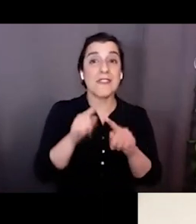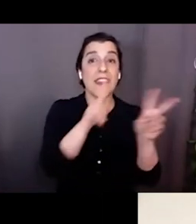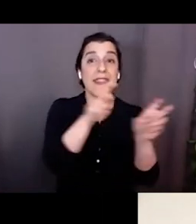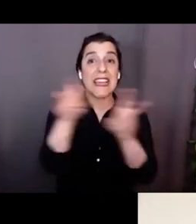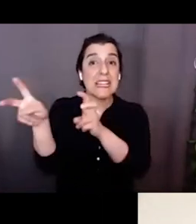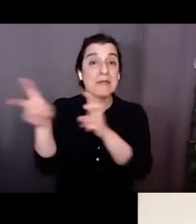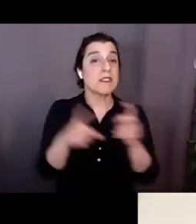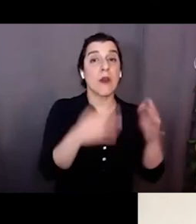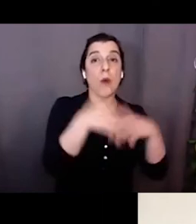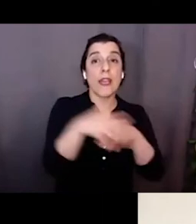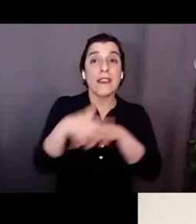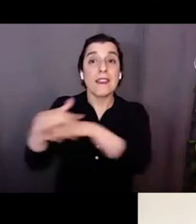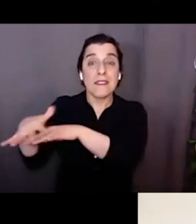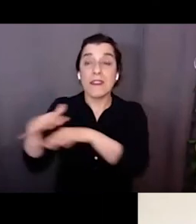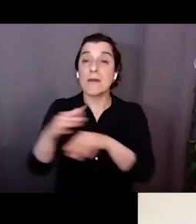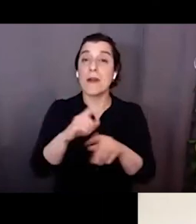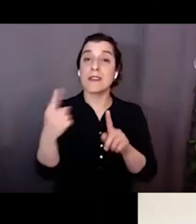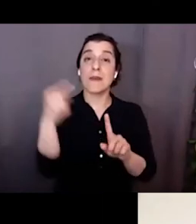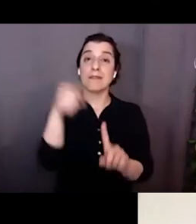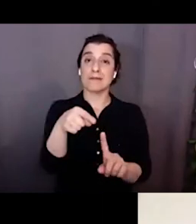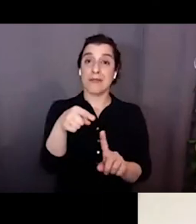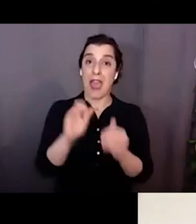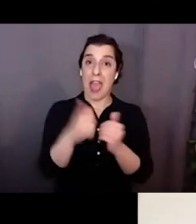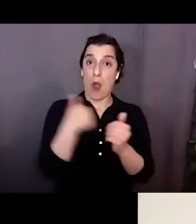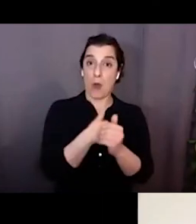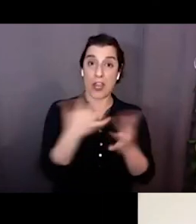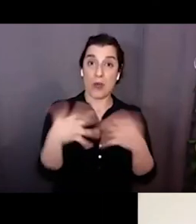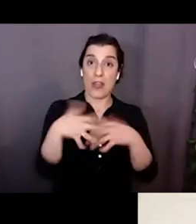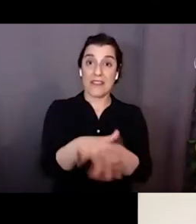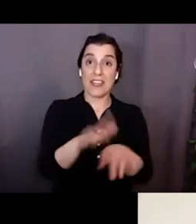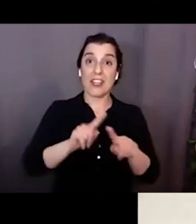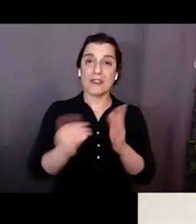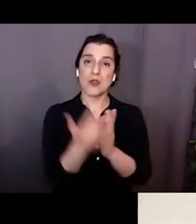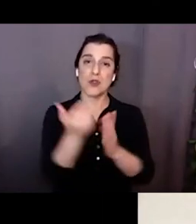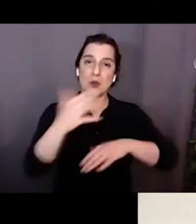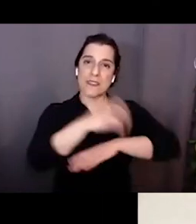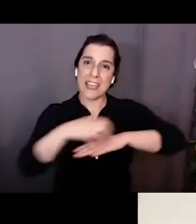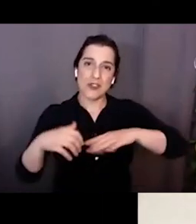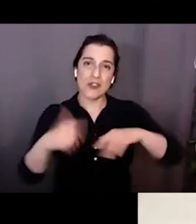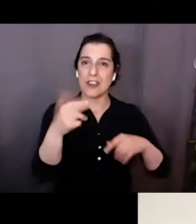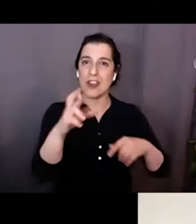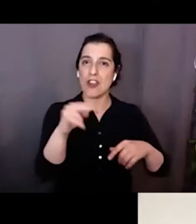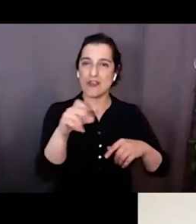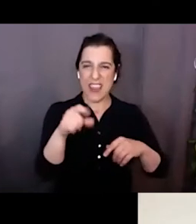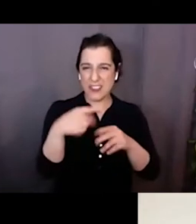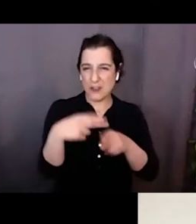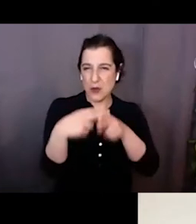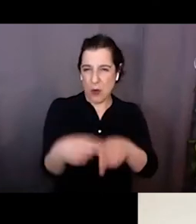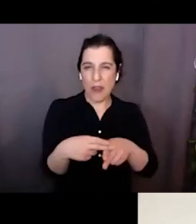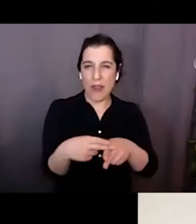new textures and greens, uh, as you call them, to you, what would be some of your closer remarks for us? Uh,